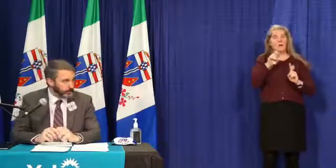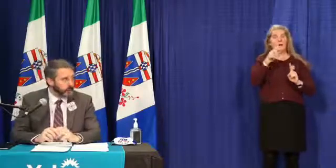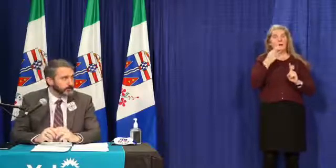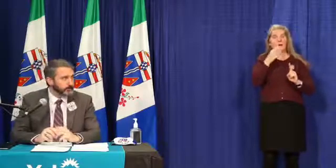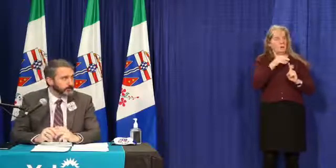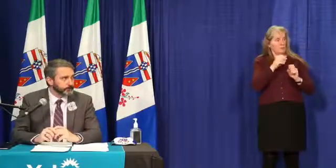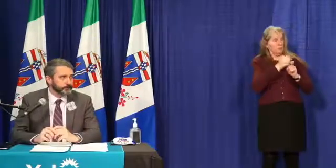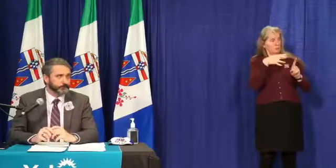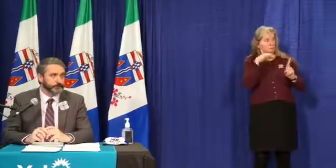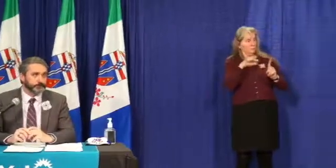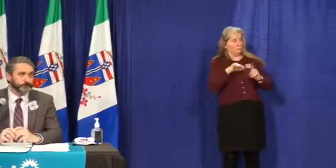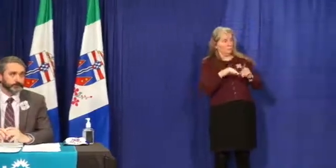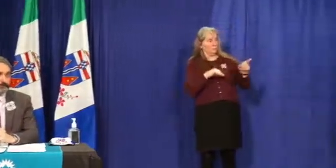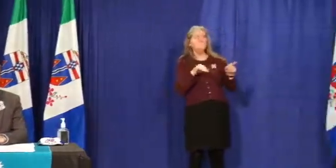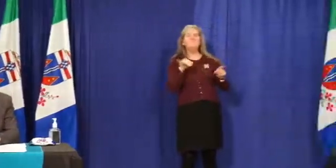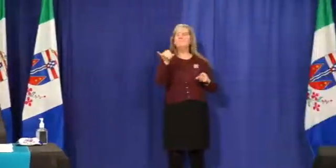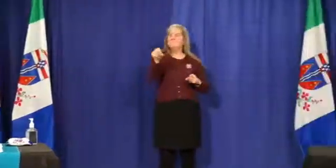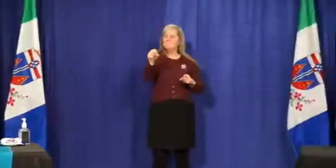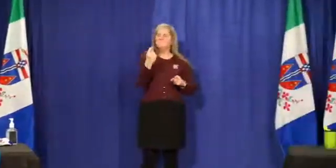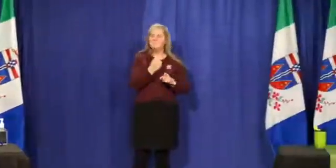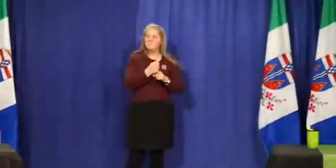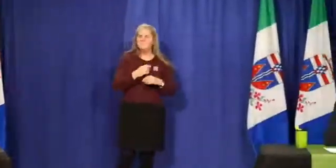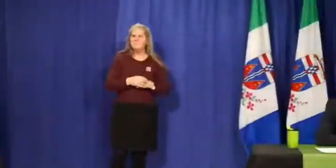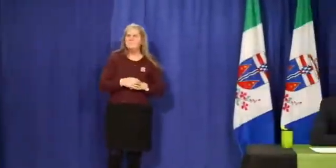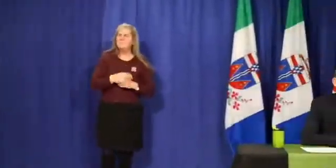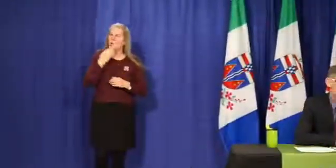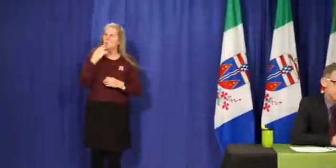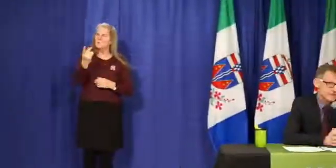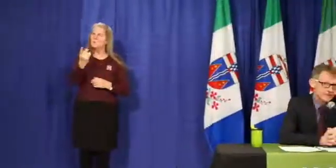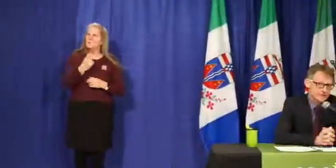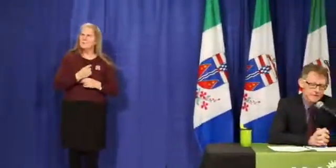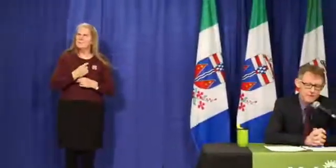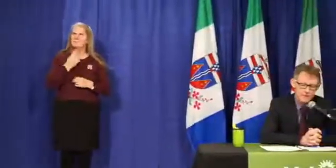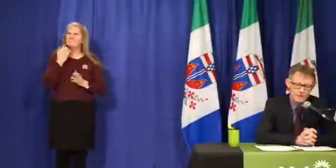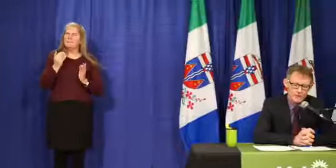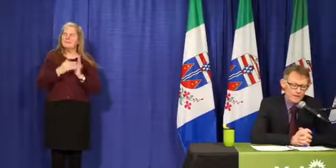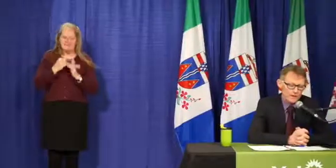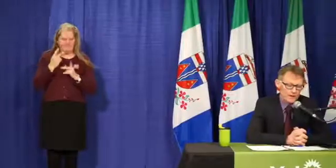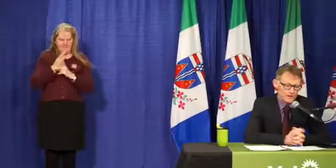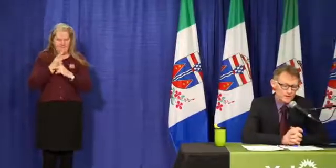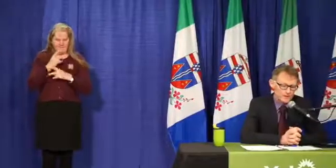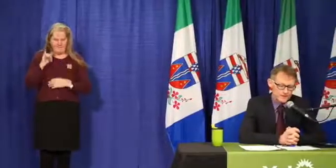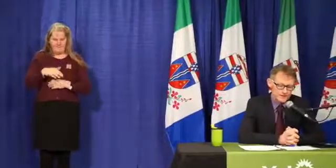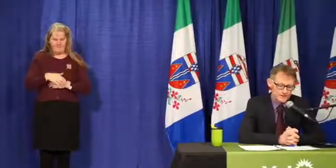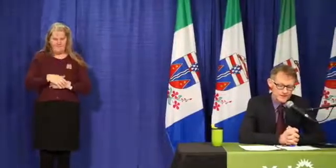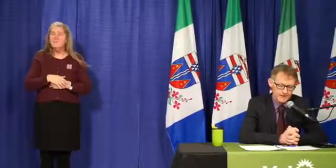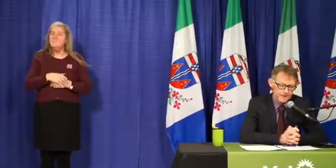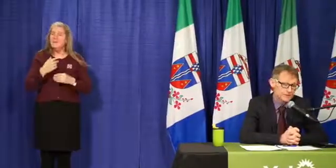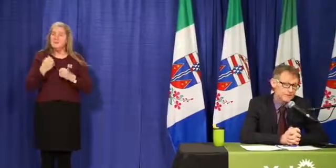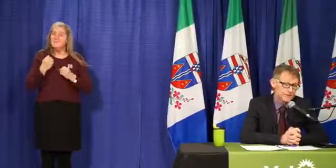jurisdictions but of course, Dr Hanley? Yeah, that is right. It is always a good question to keep revisiting.